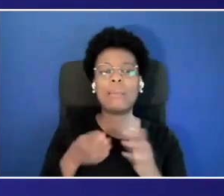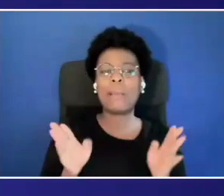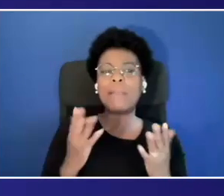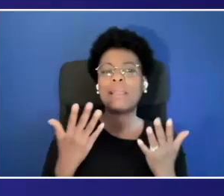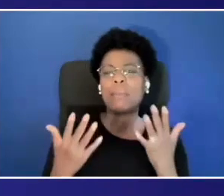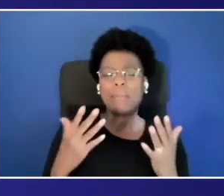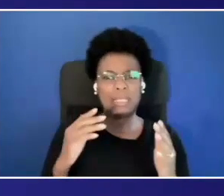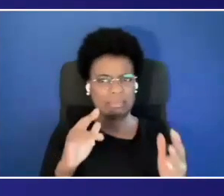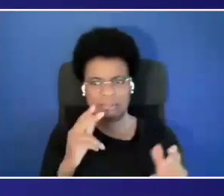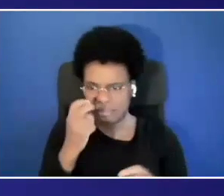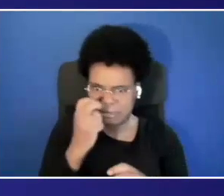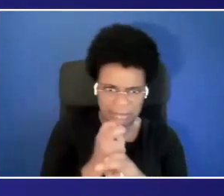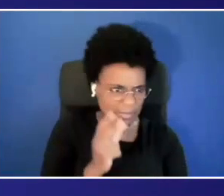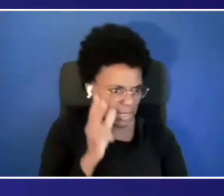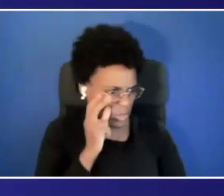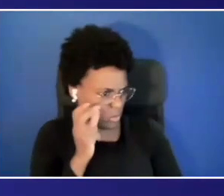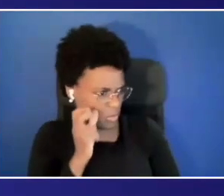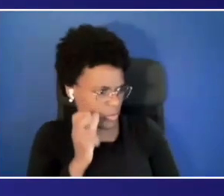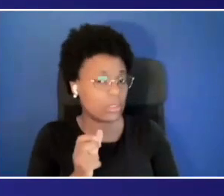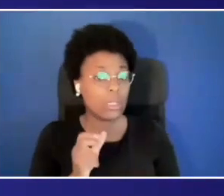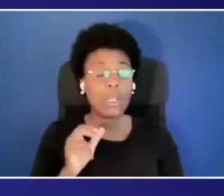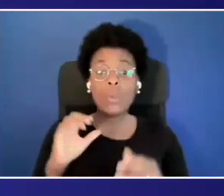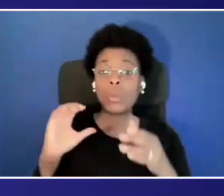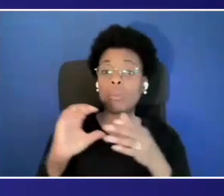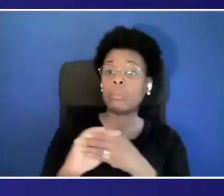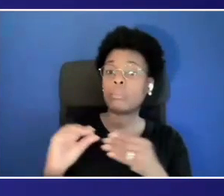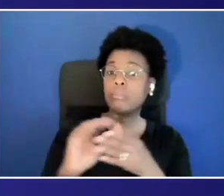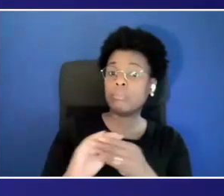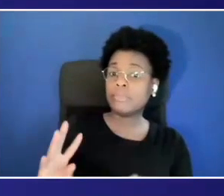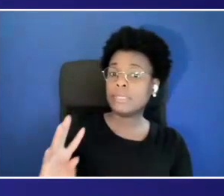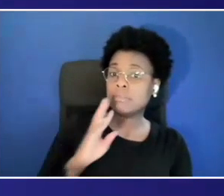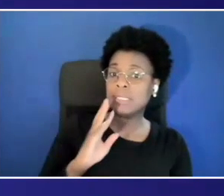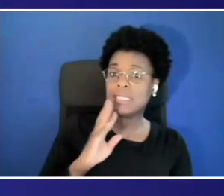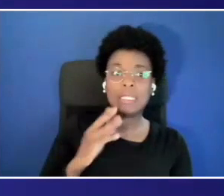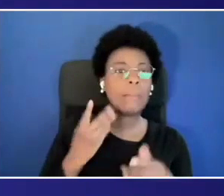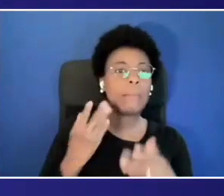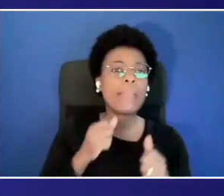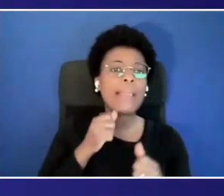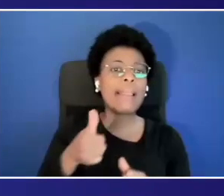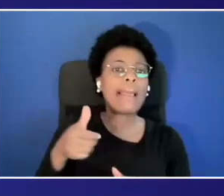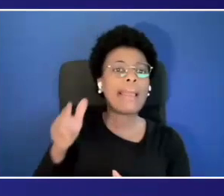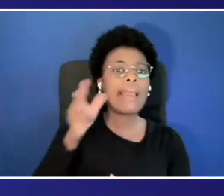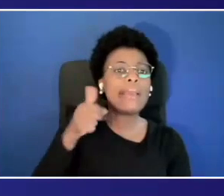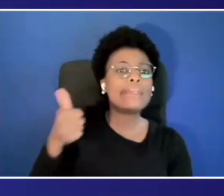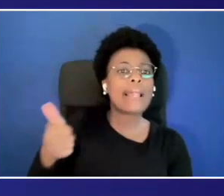When you're speaking, you may not initially hear yourself, but after a few seconds, you will hear yourself on a delay.